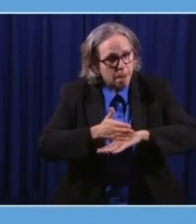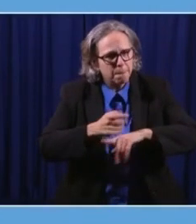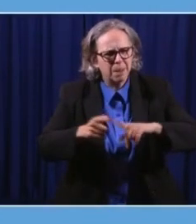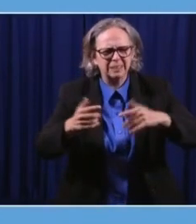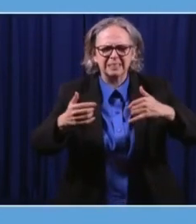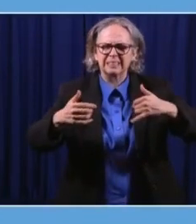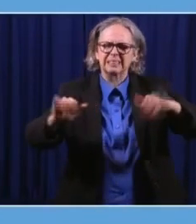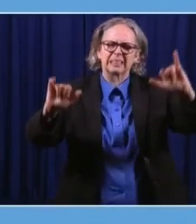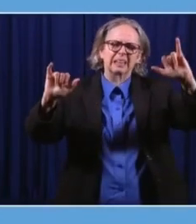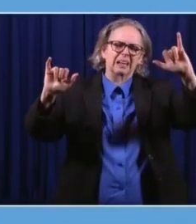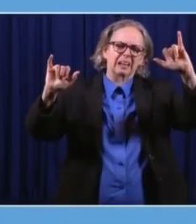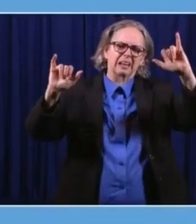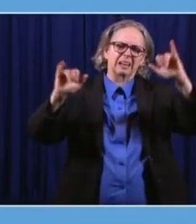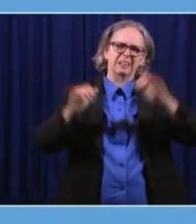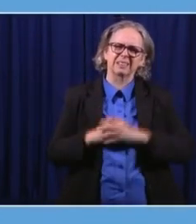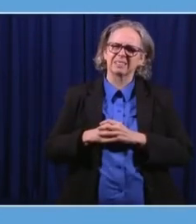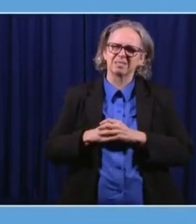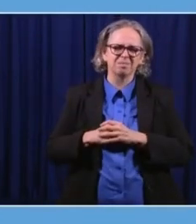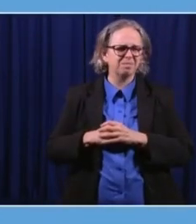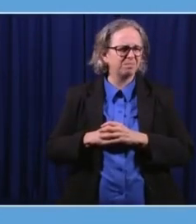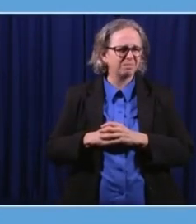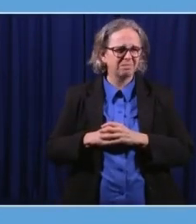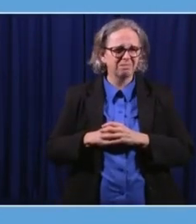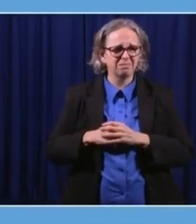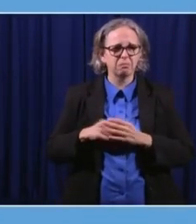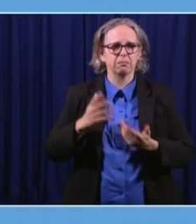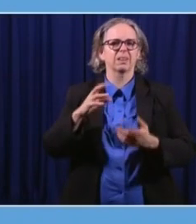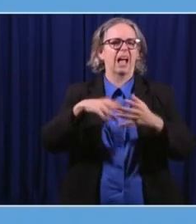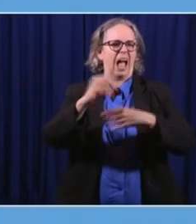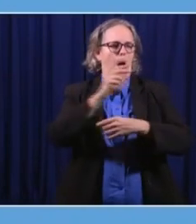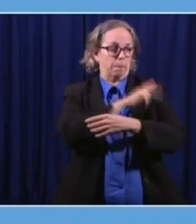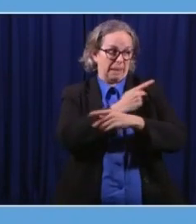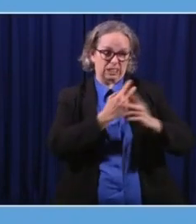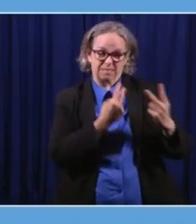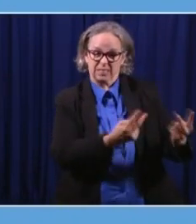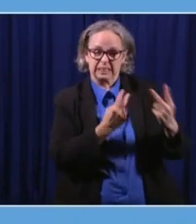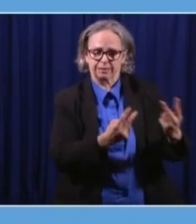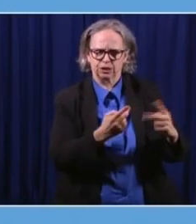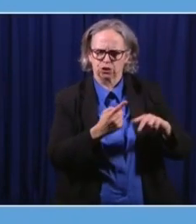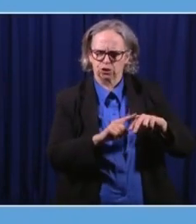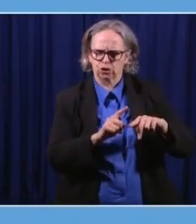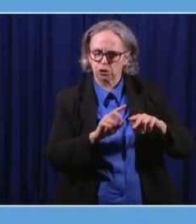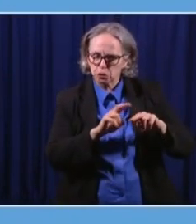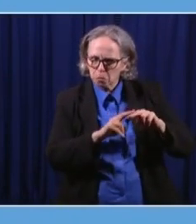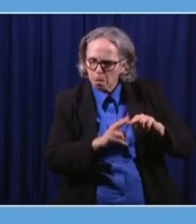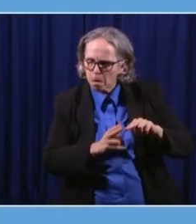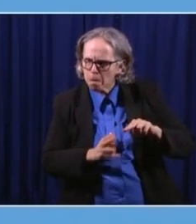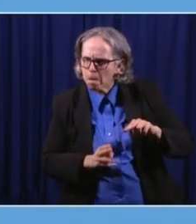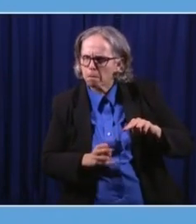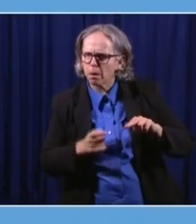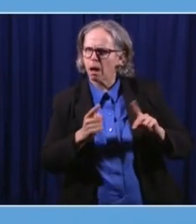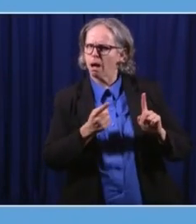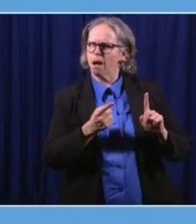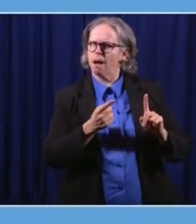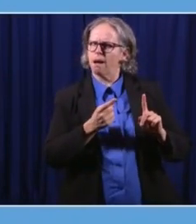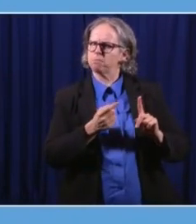INDICATORS. THEY'RE MAKING PROGRESS IN THE RIGHT DIRECTION WHICH IS GOOD. THEIR CASES PER CAPITA NUMBER